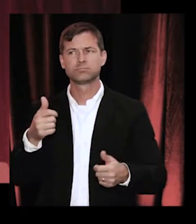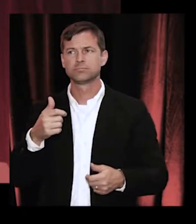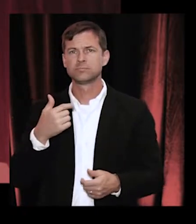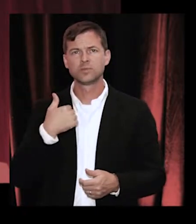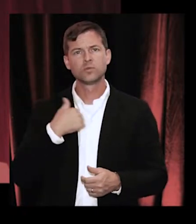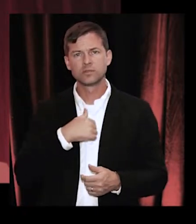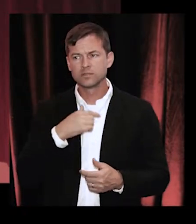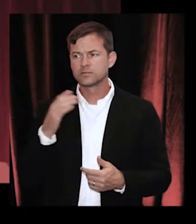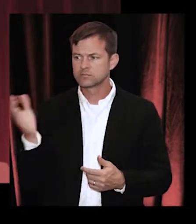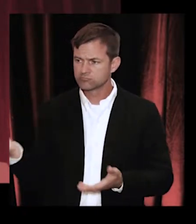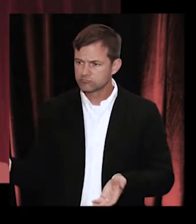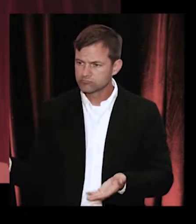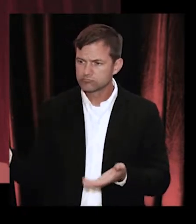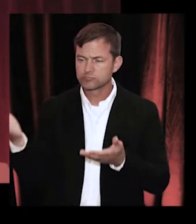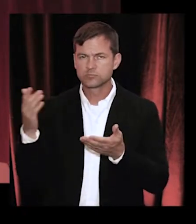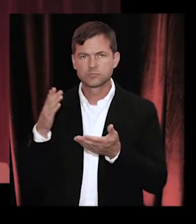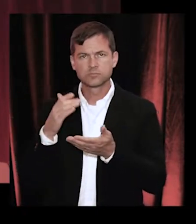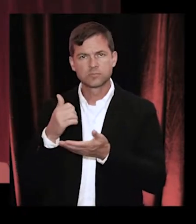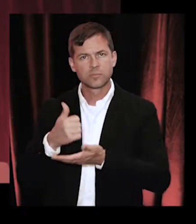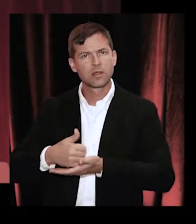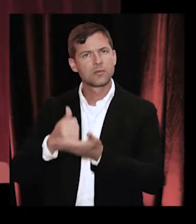to promote the abilities of all Alabamians.